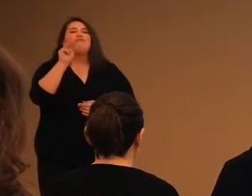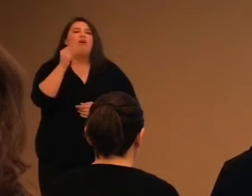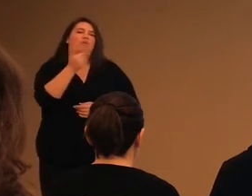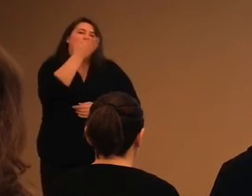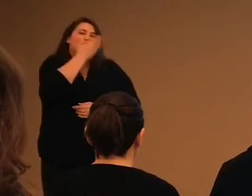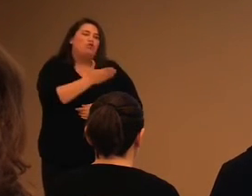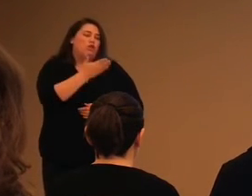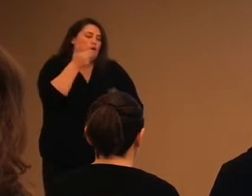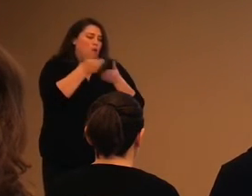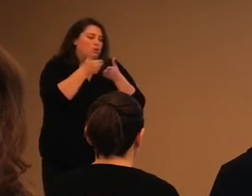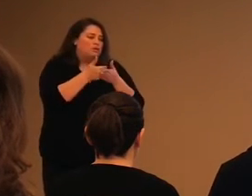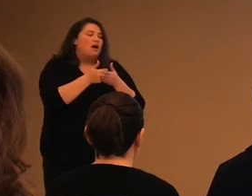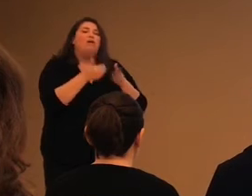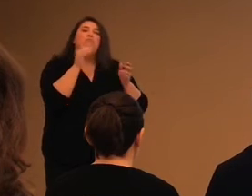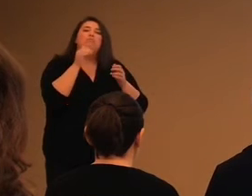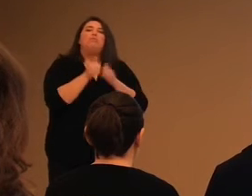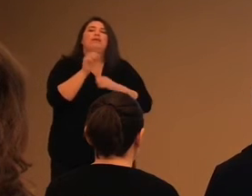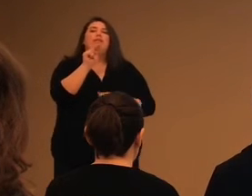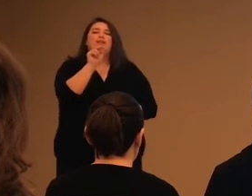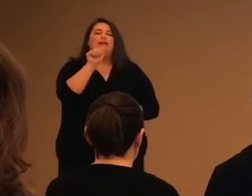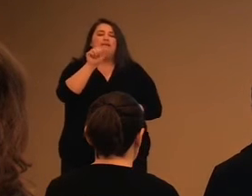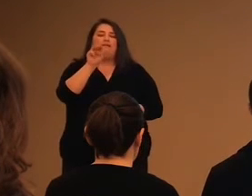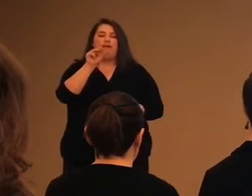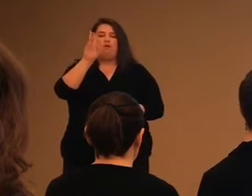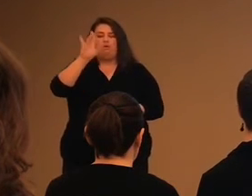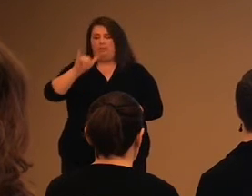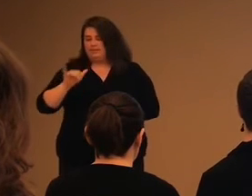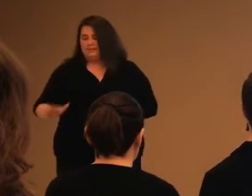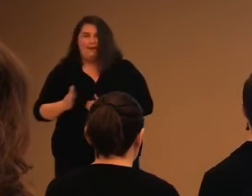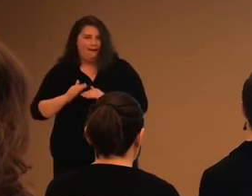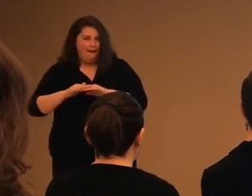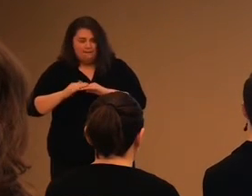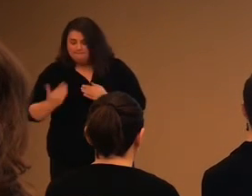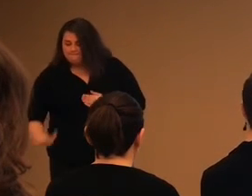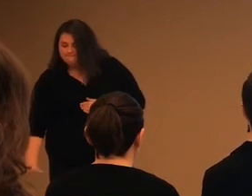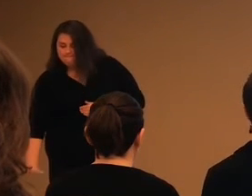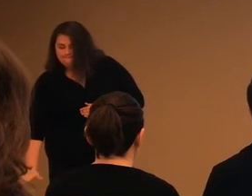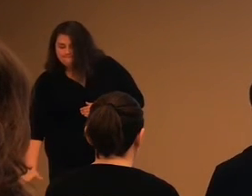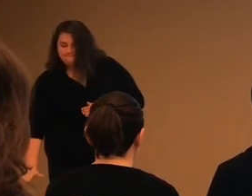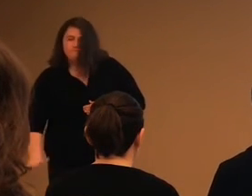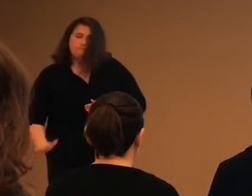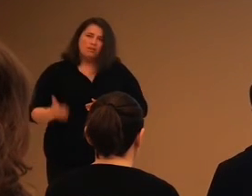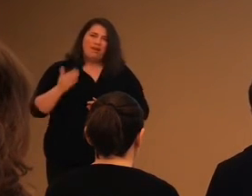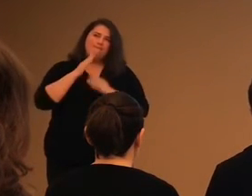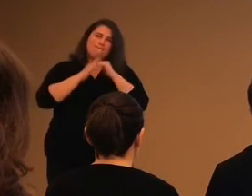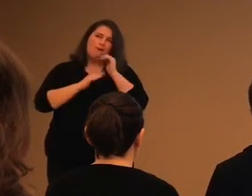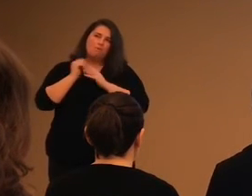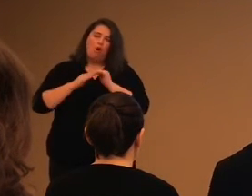Naomi's hand she's giving him a little loving path and comforting reassurance during these long meetings